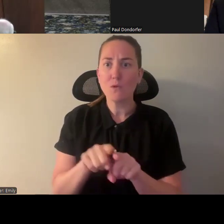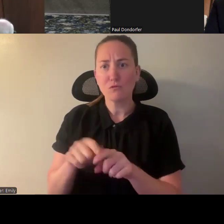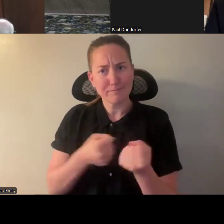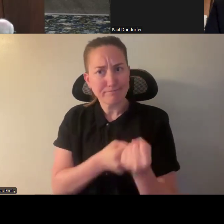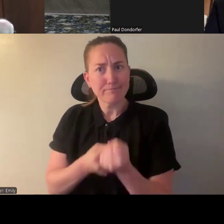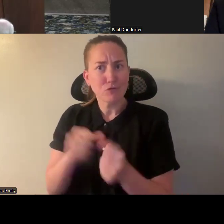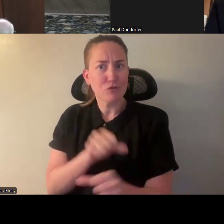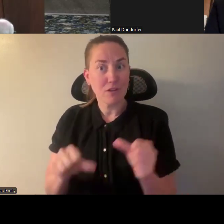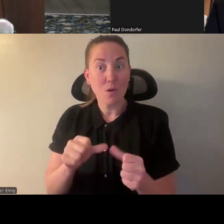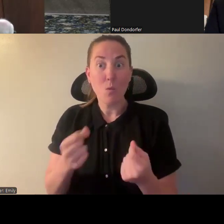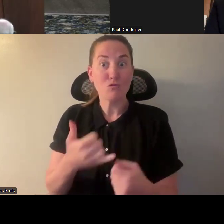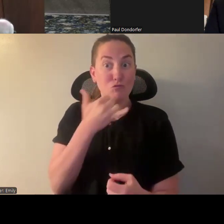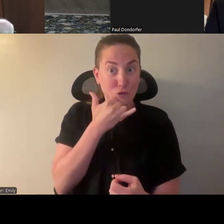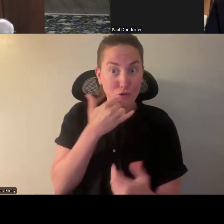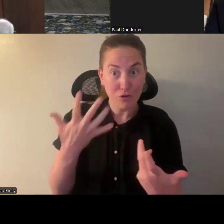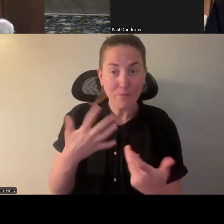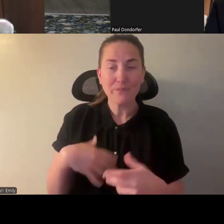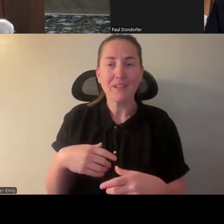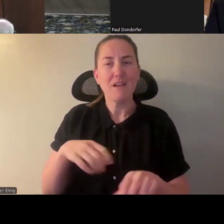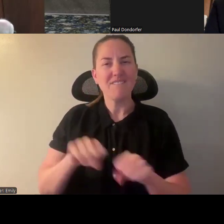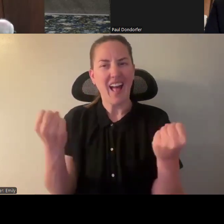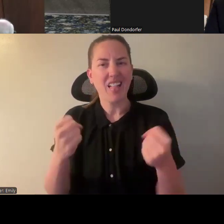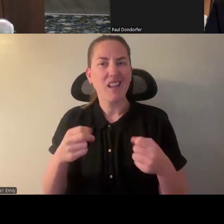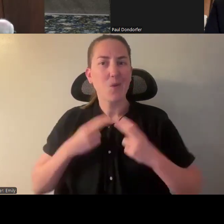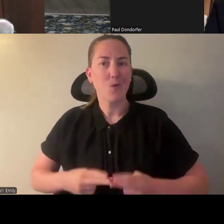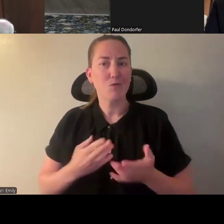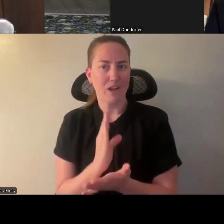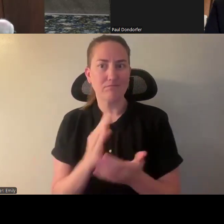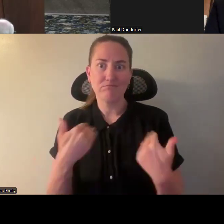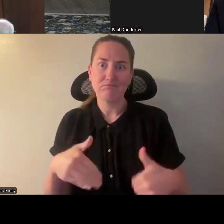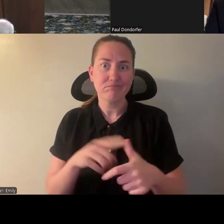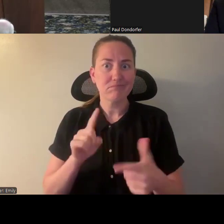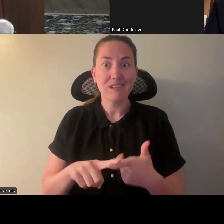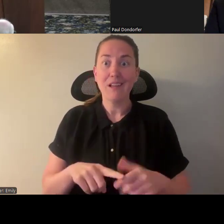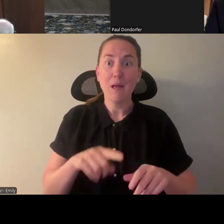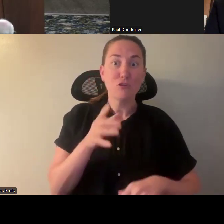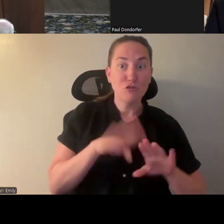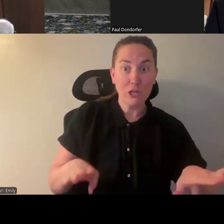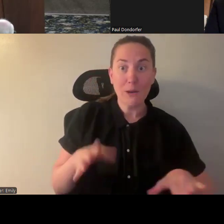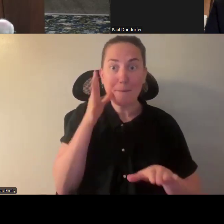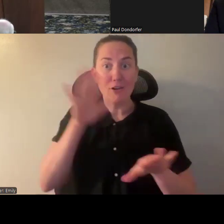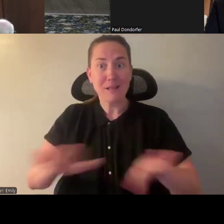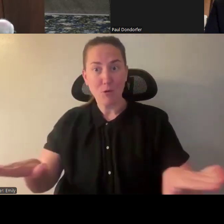know what's not right violating human rights separating children from their parents forcing